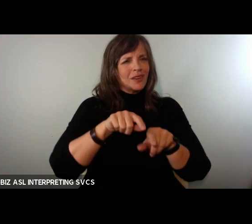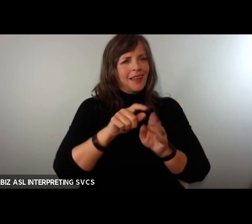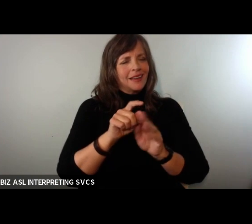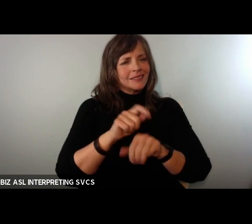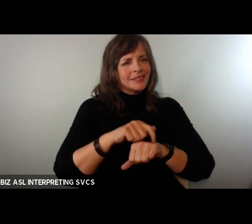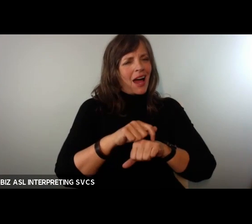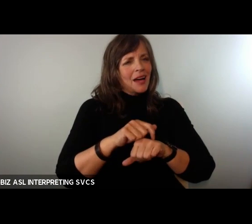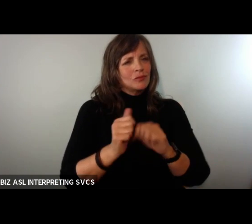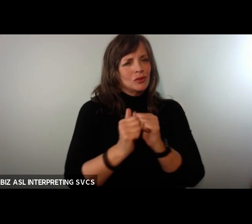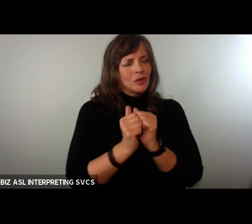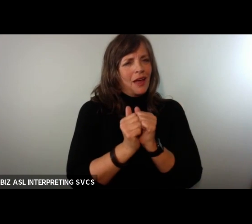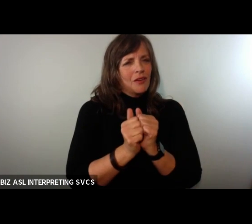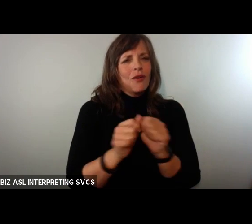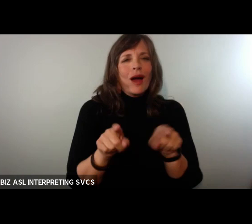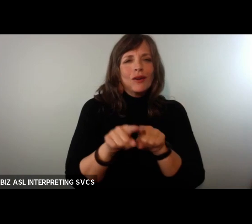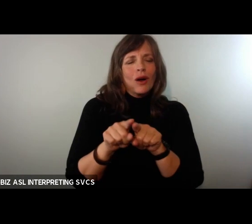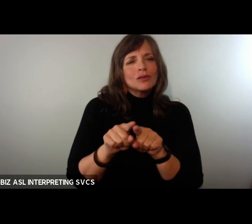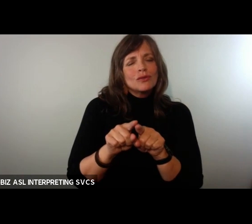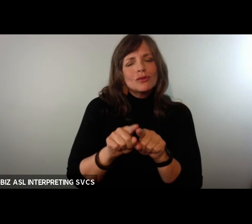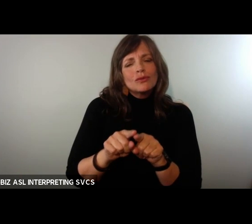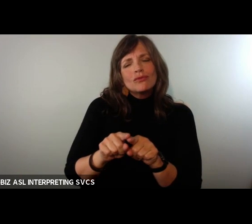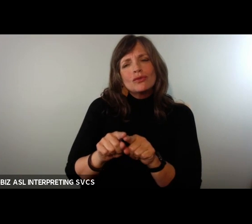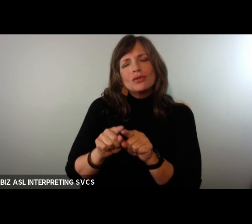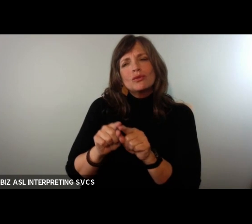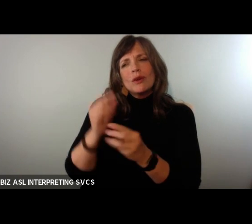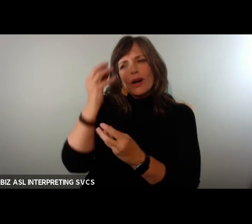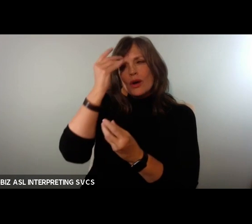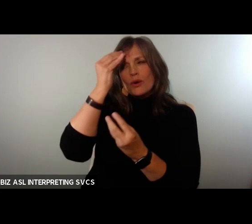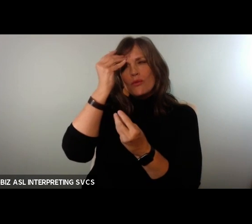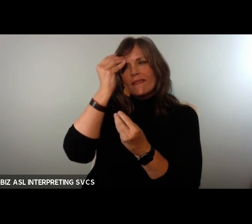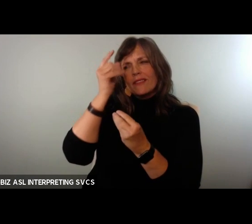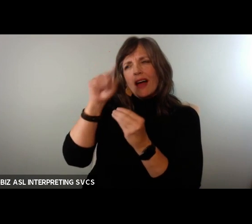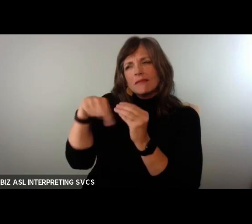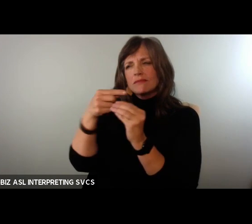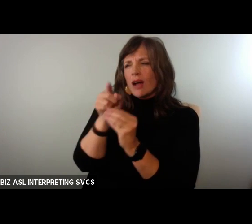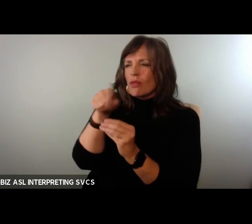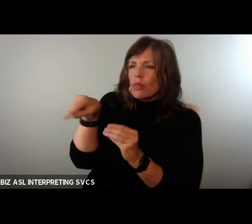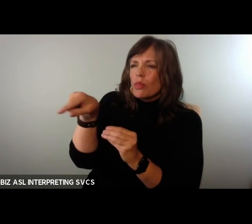on the specific communities that were here to support in terms of freelance artists